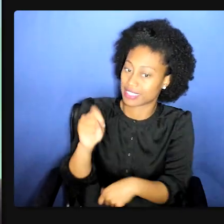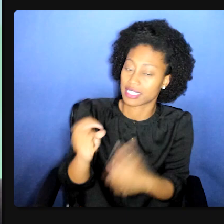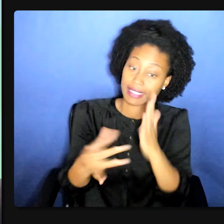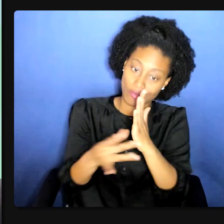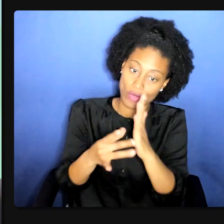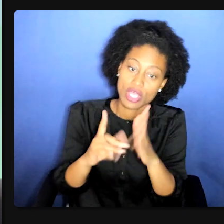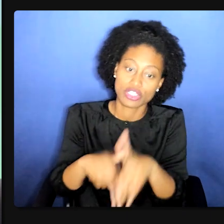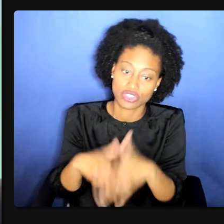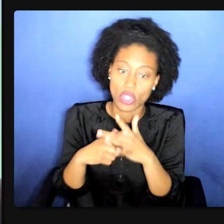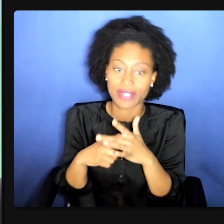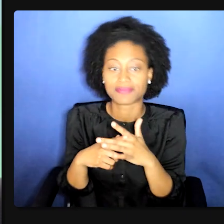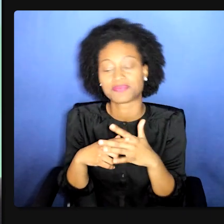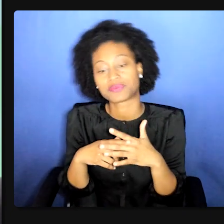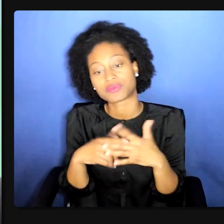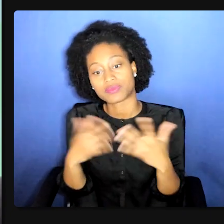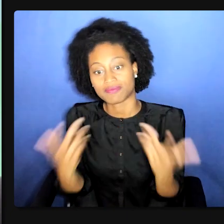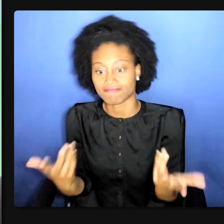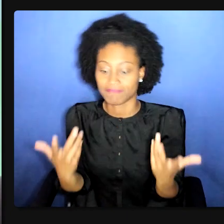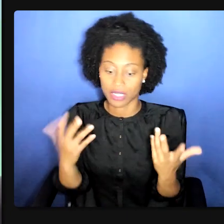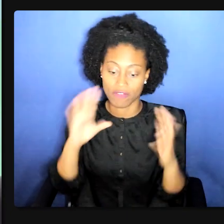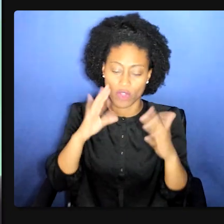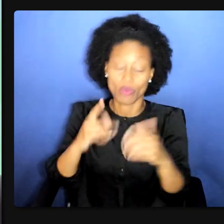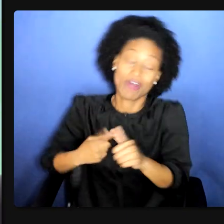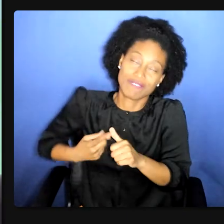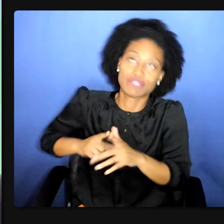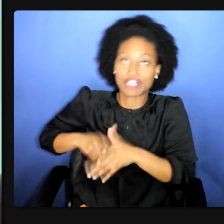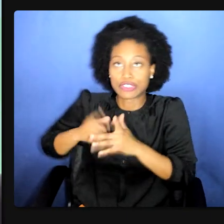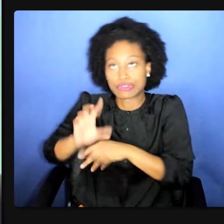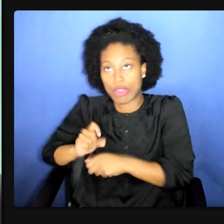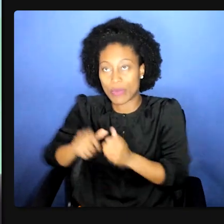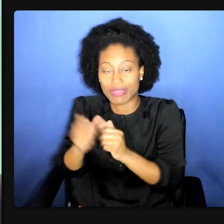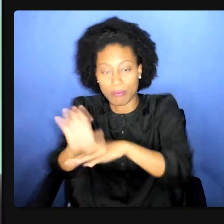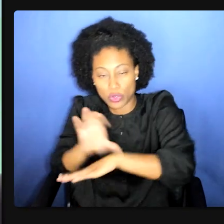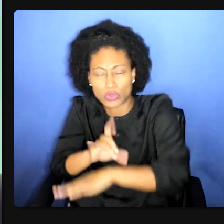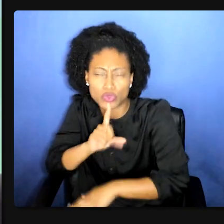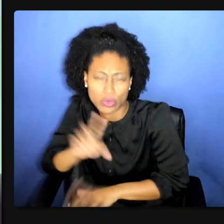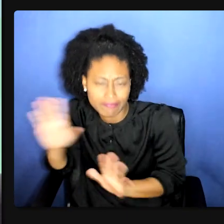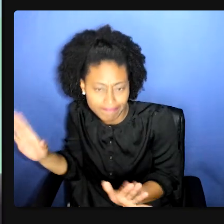know computations you know started traditionally on computers and nowadays a lot more people are